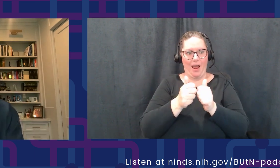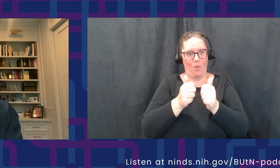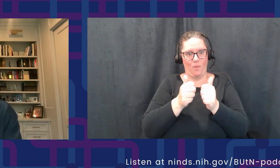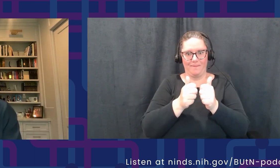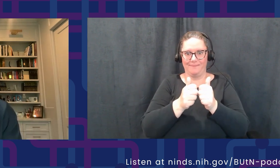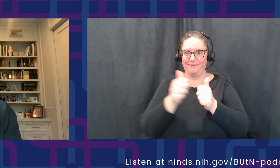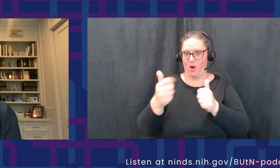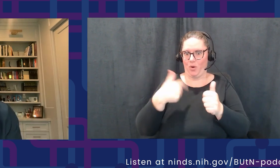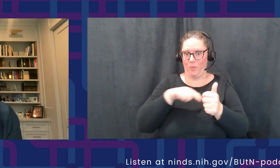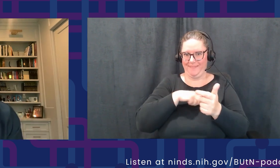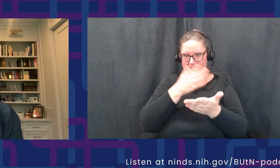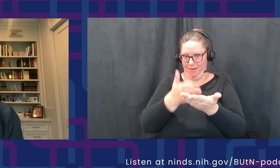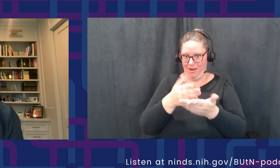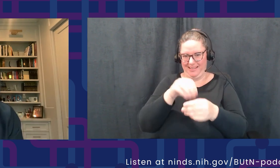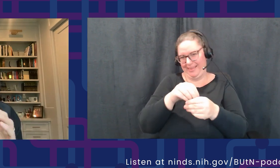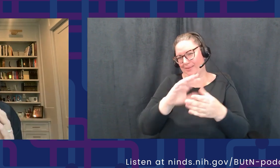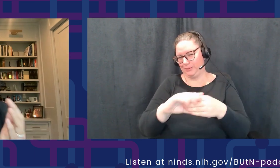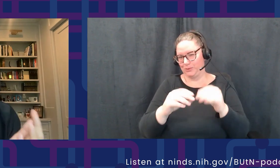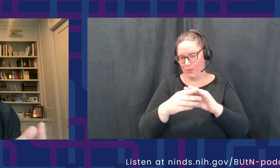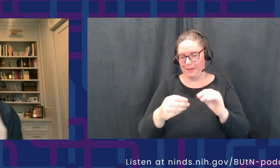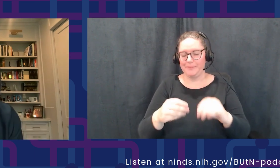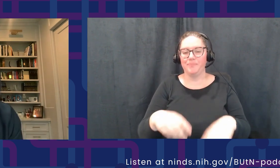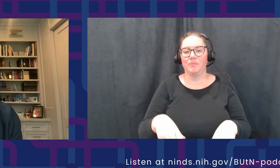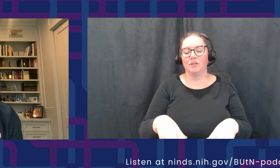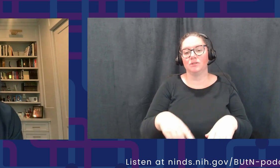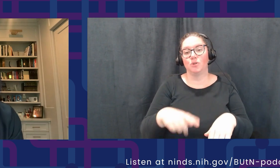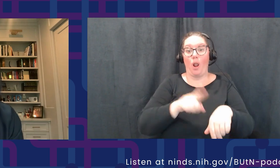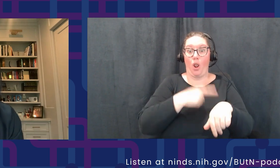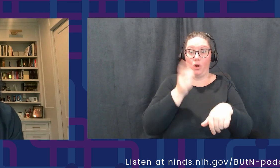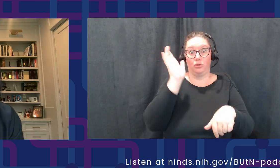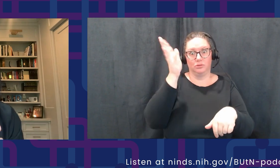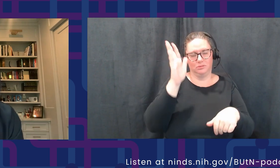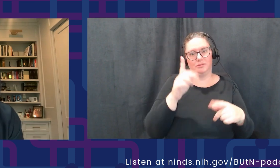you know, reached within the story. So a longer talk is a very different talk.